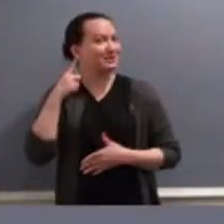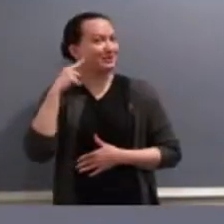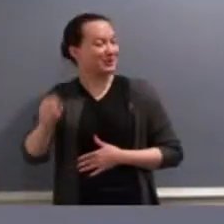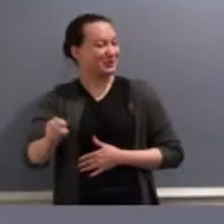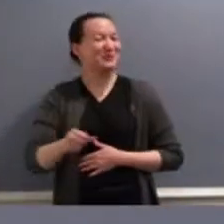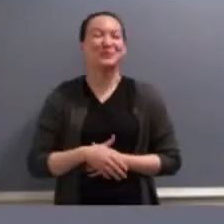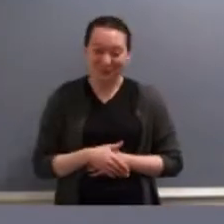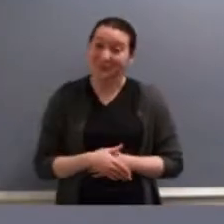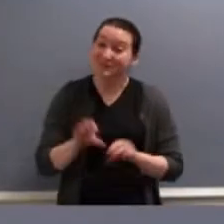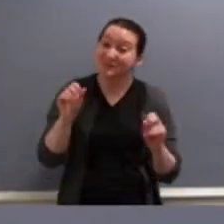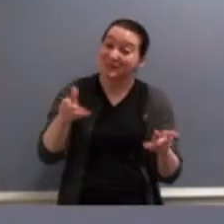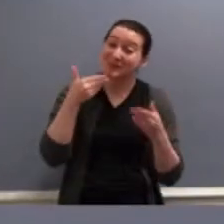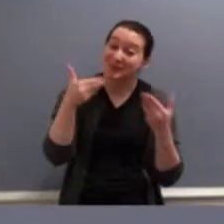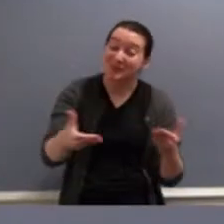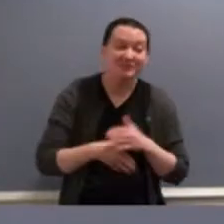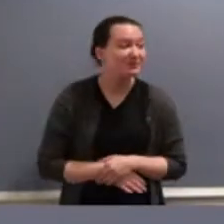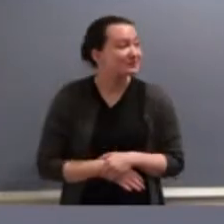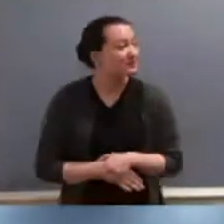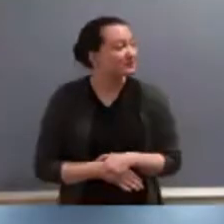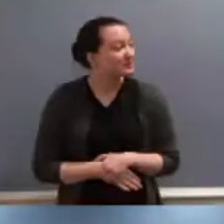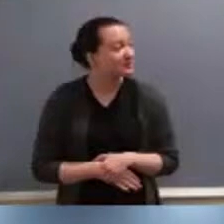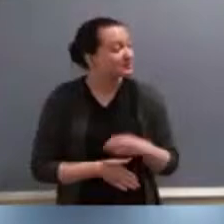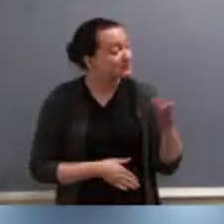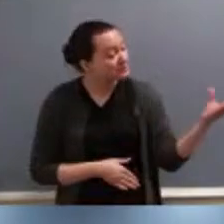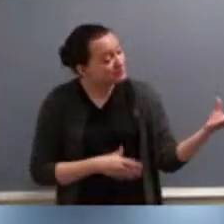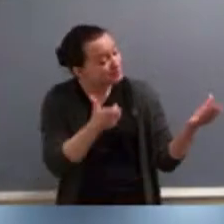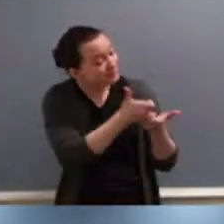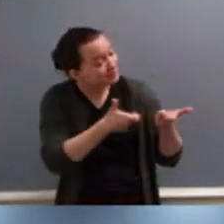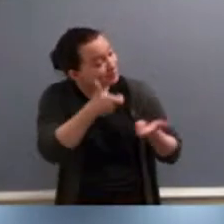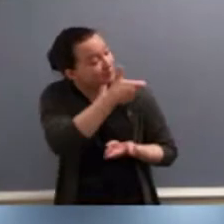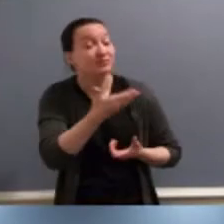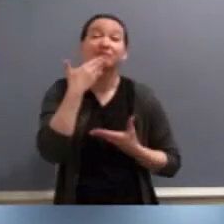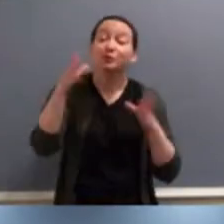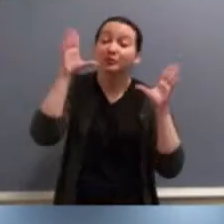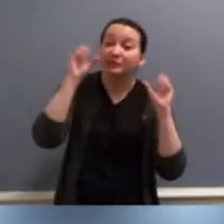thank you administrator thank you Madam President thank you Commissioners also